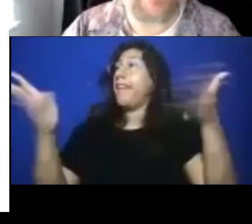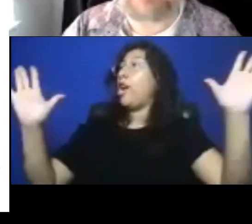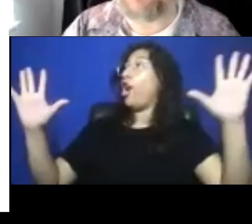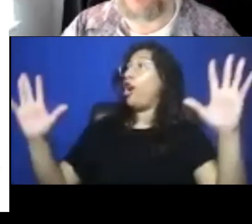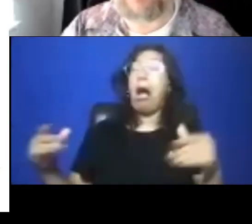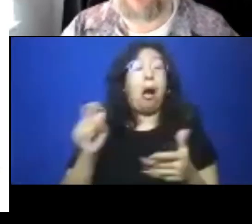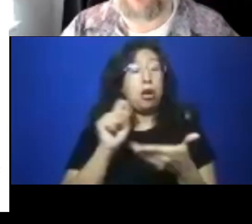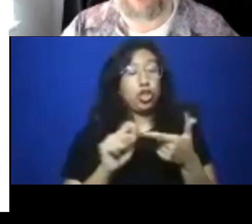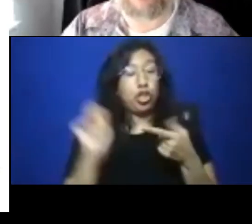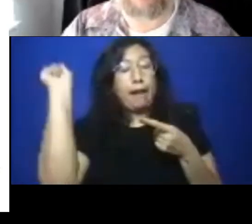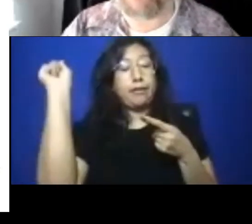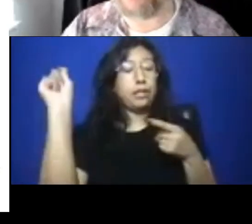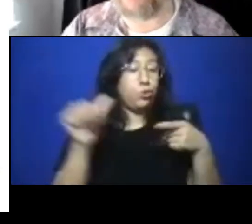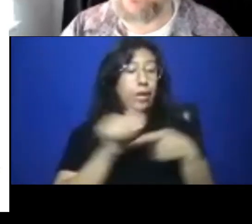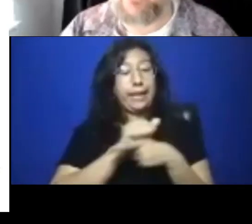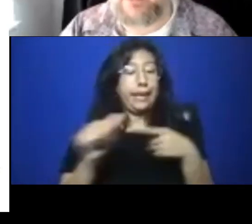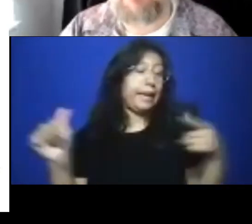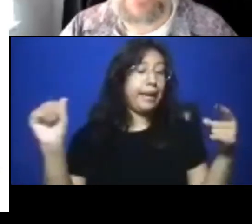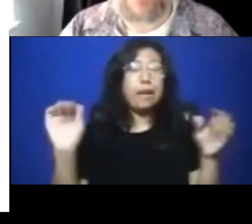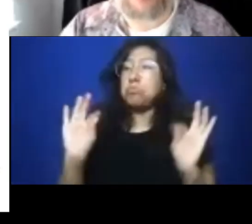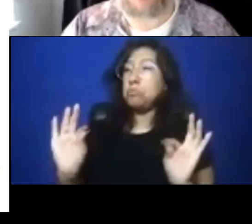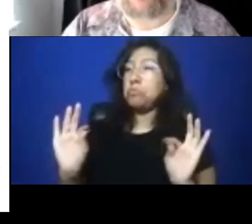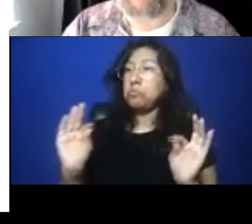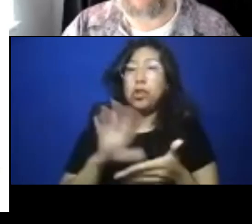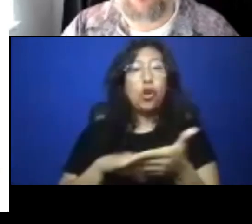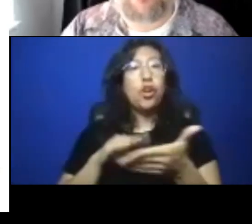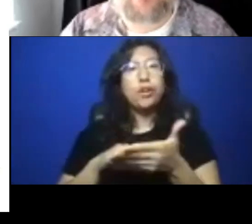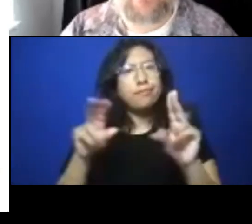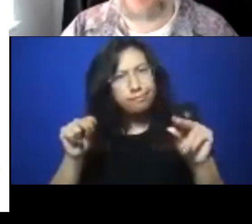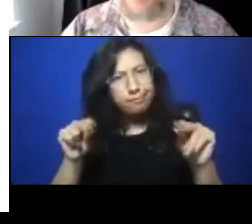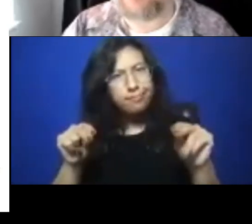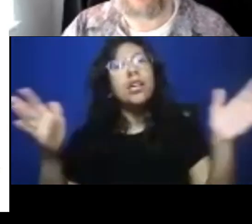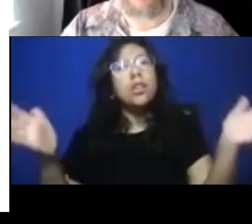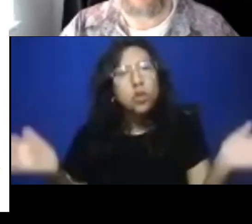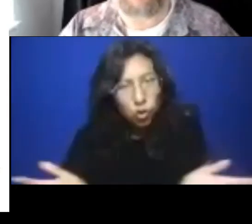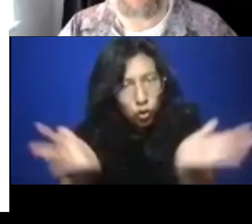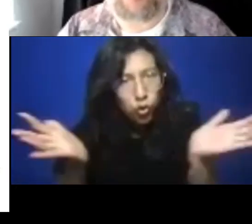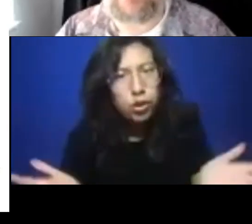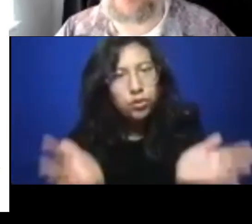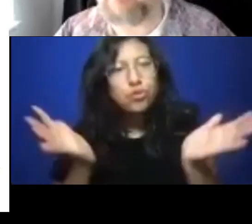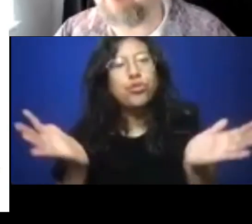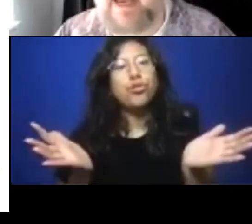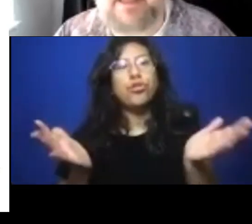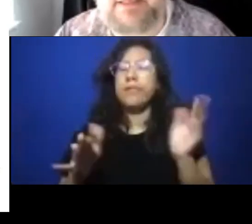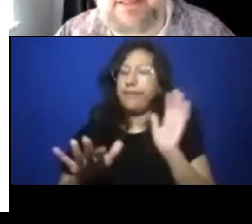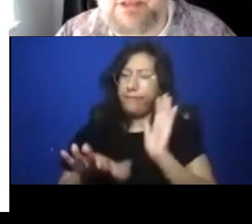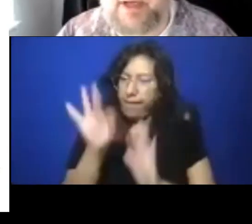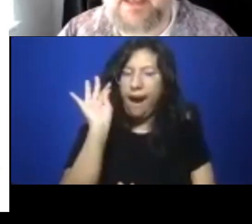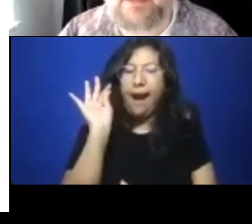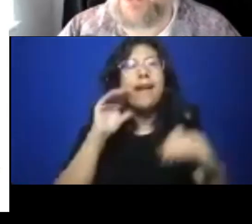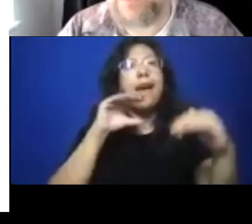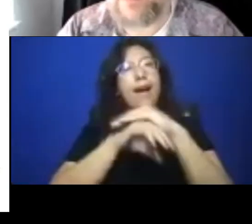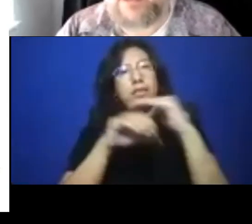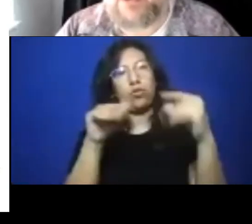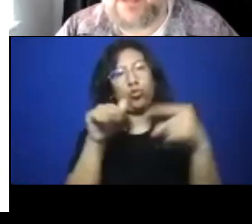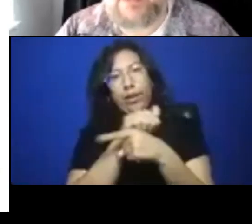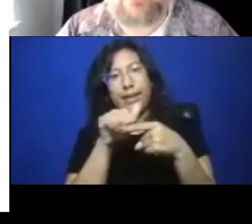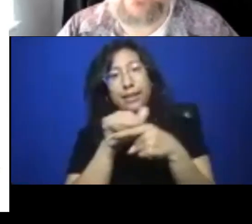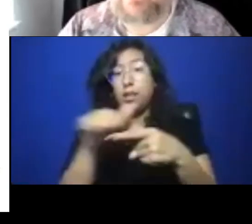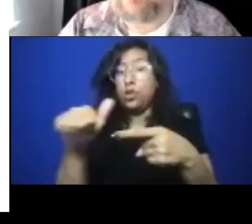it doesn't mean that we're done learning. So I encourage folks to find access to trainings, tranings that interest you.